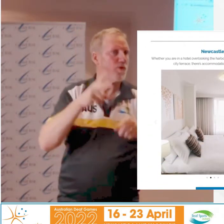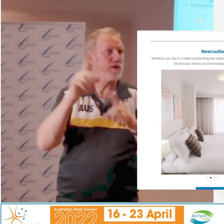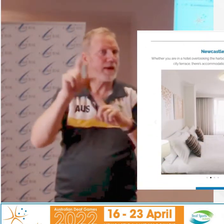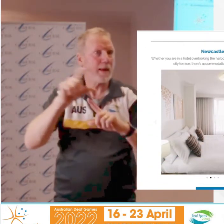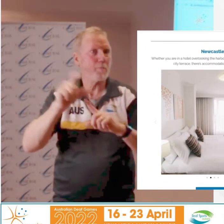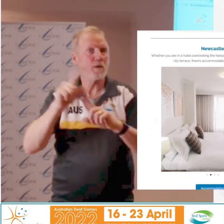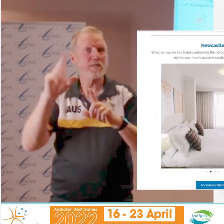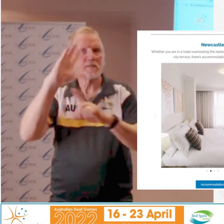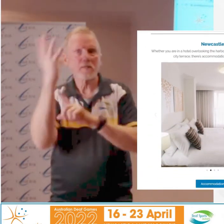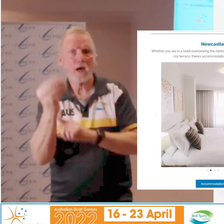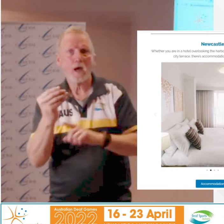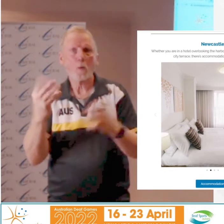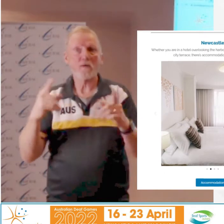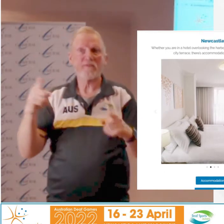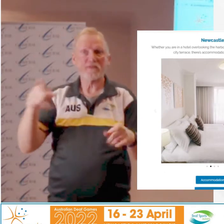we have some people coming from interstate